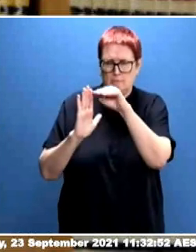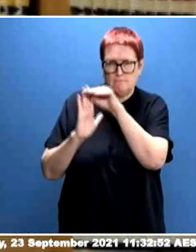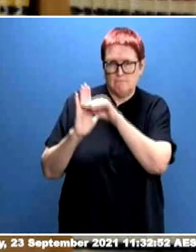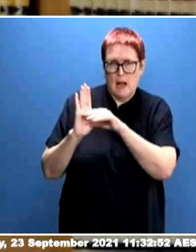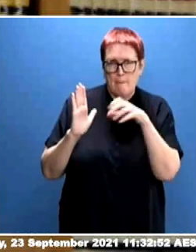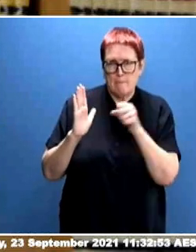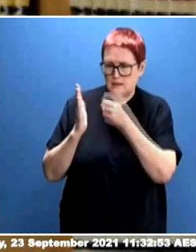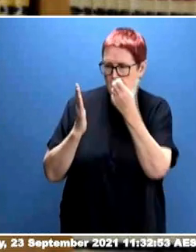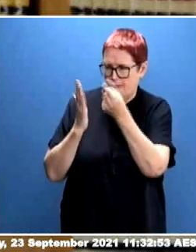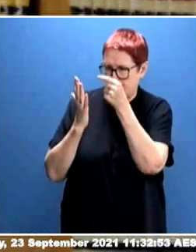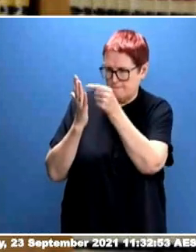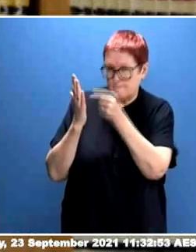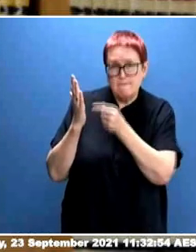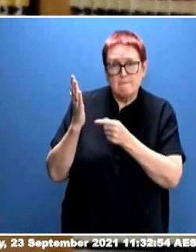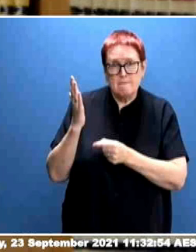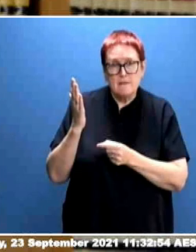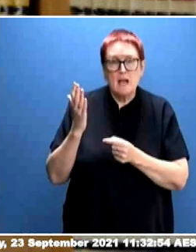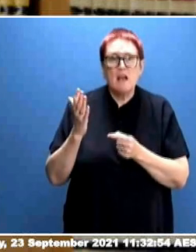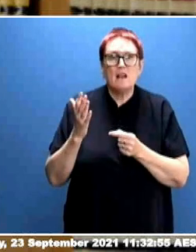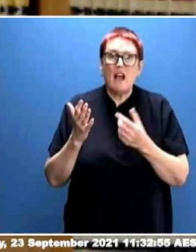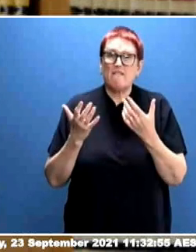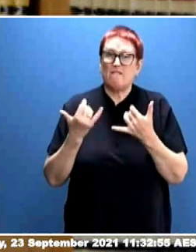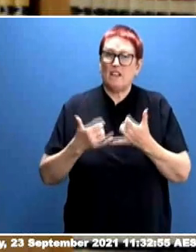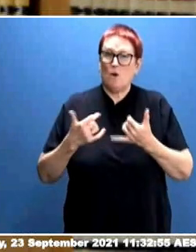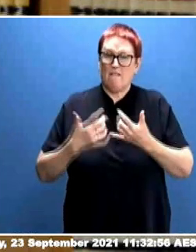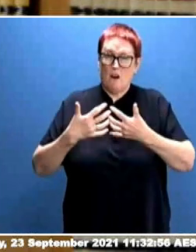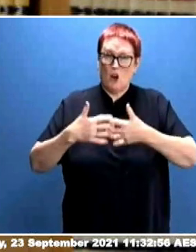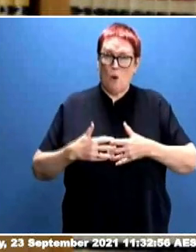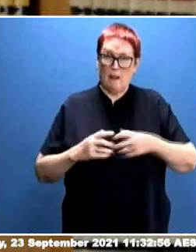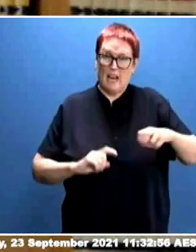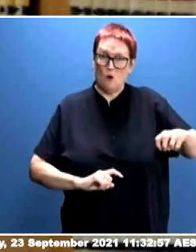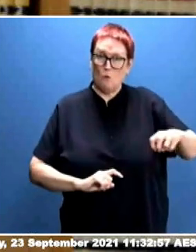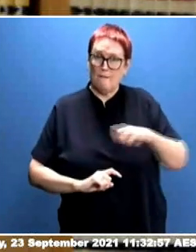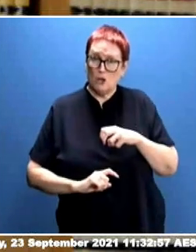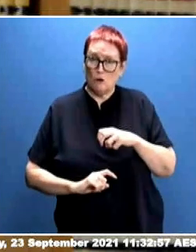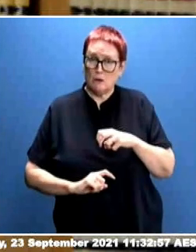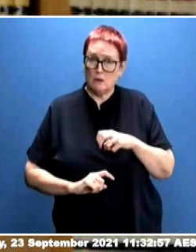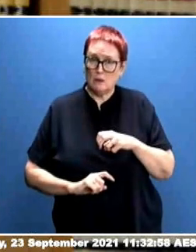and referrals about children that could come into our service, and it's important that we maintain a high threshold